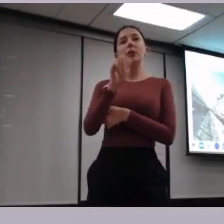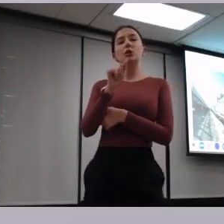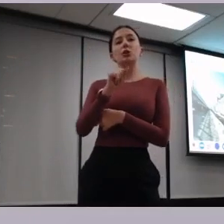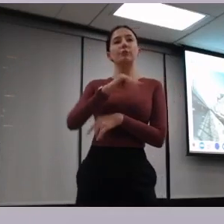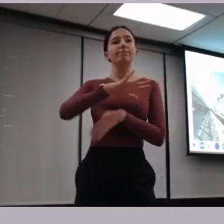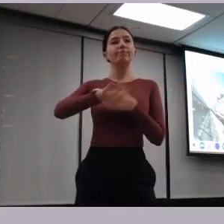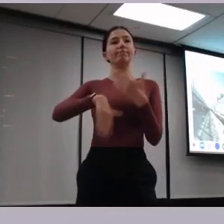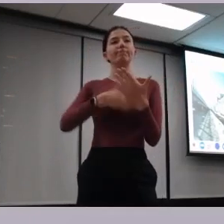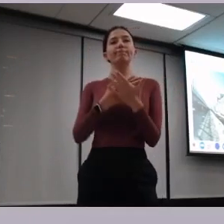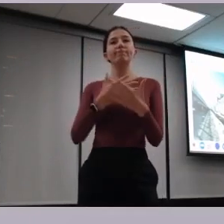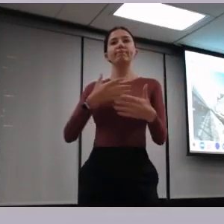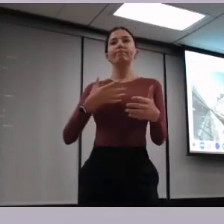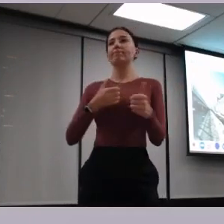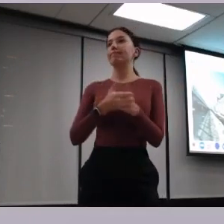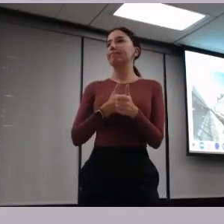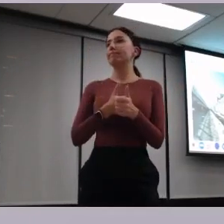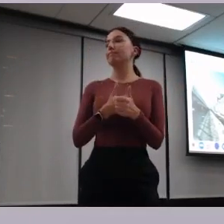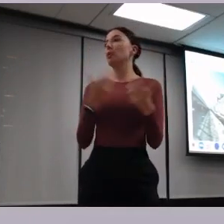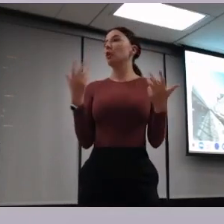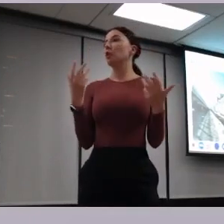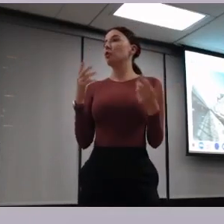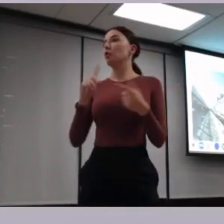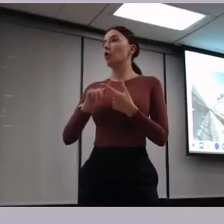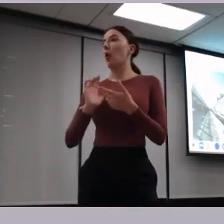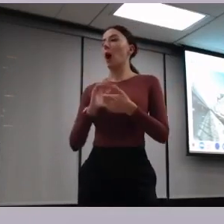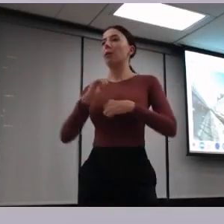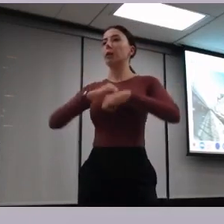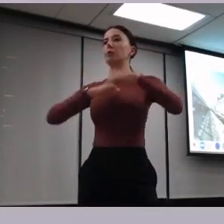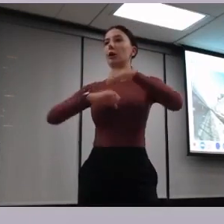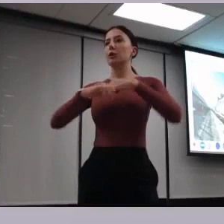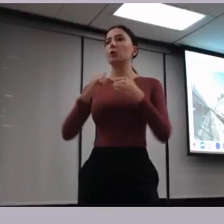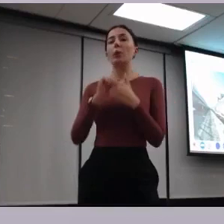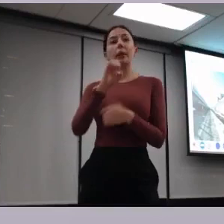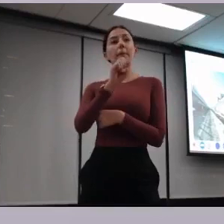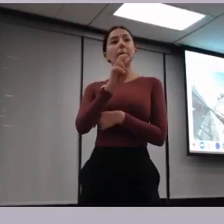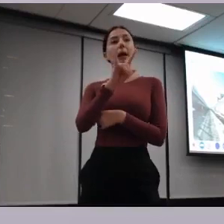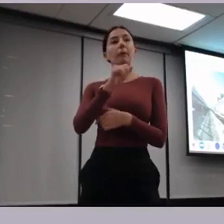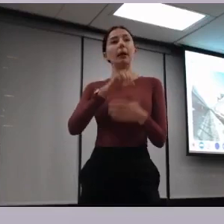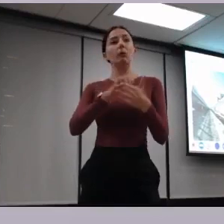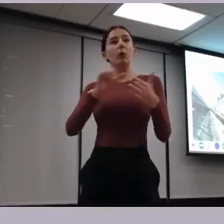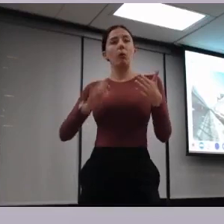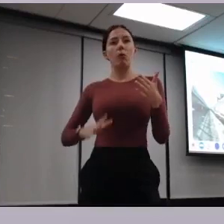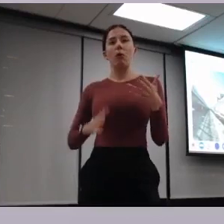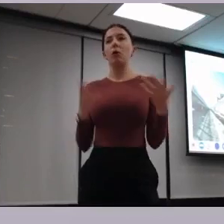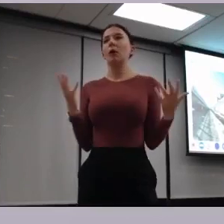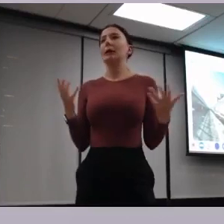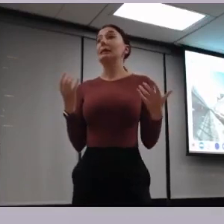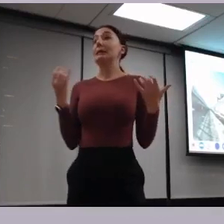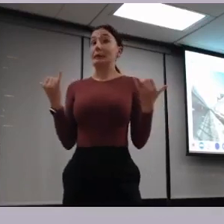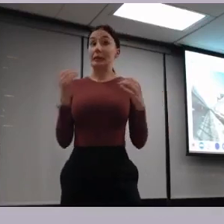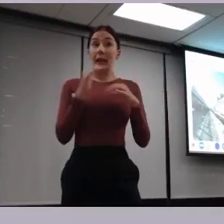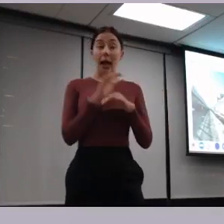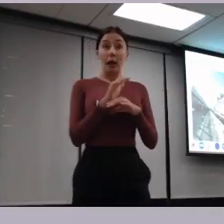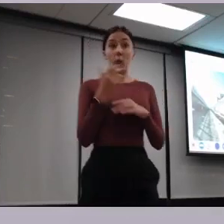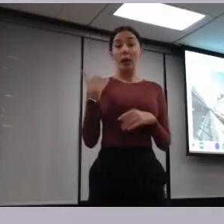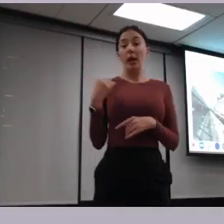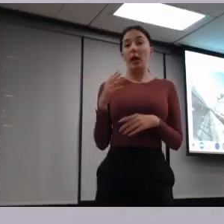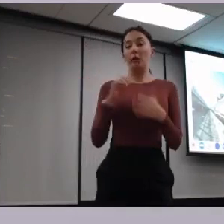an update where we are in construction with new pavement removal. As of tonight, we have removed 100% of the viaducts.